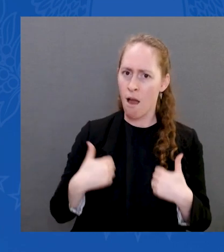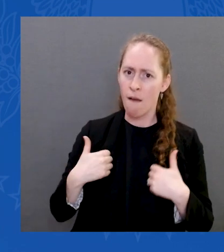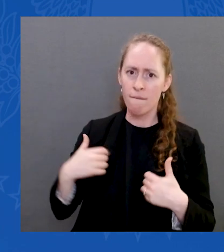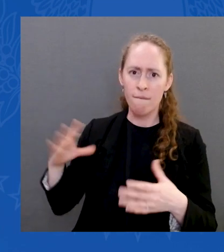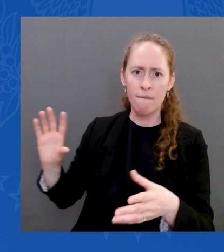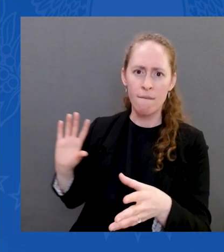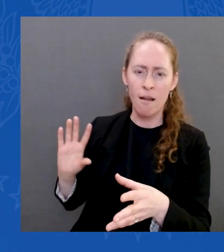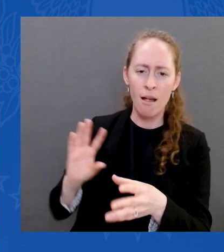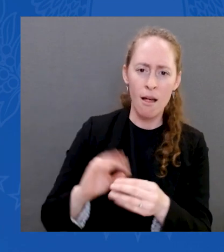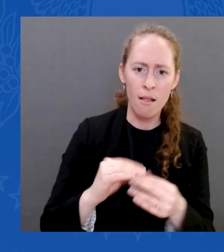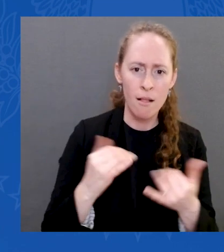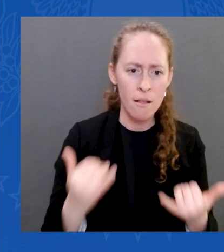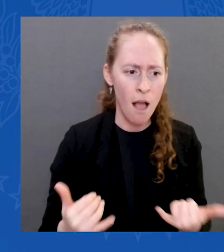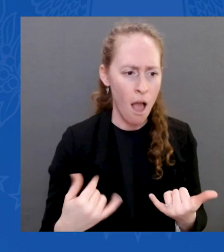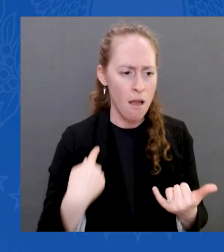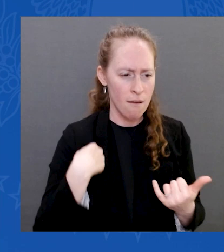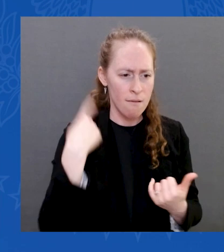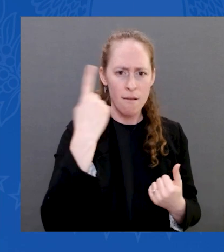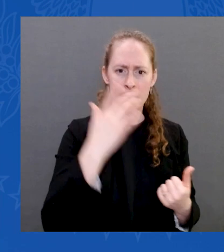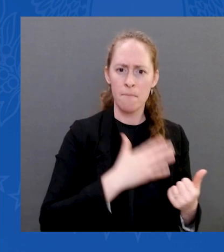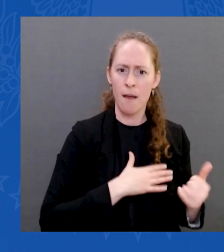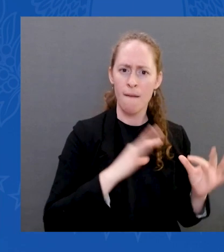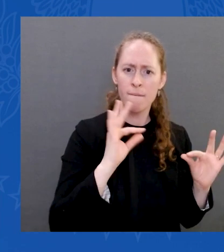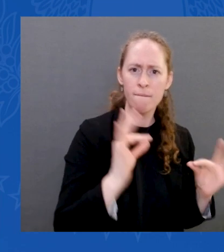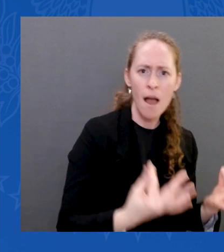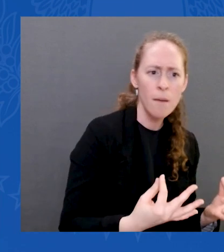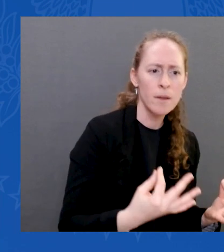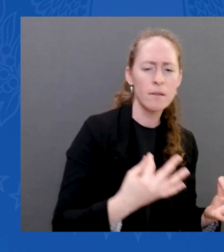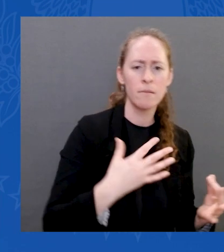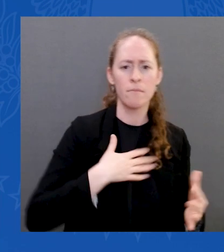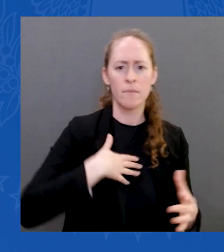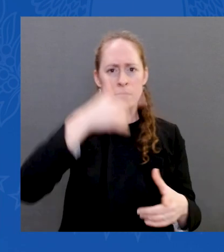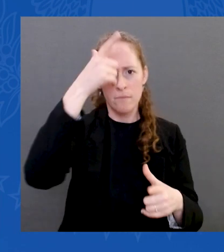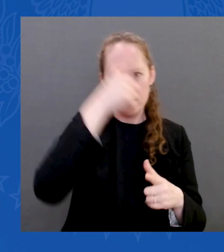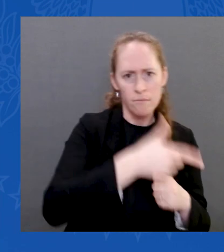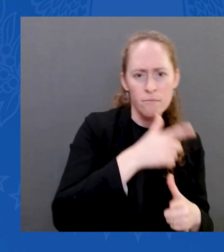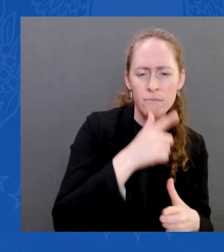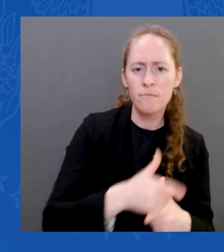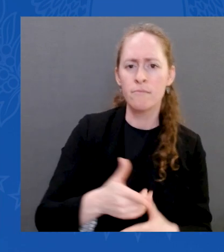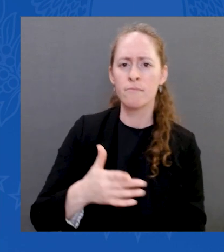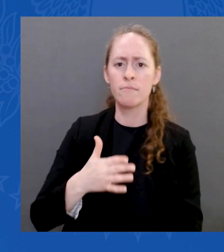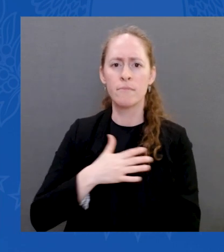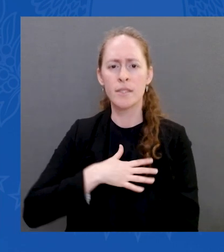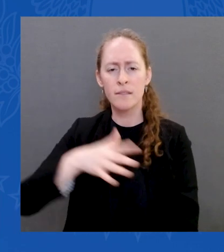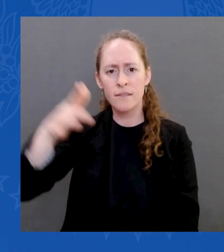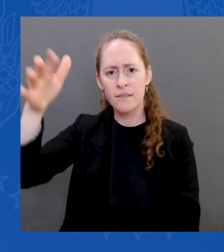my sister, my brother, my mom, my dad -- the people who made a difference in my life,